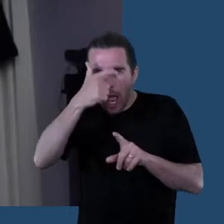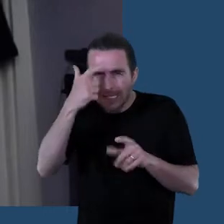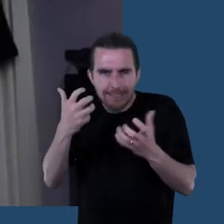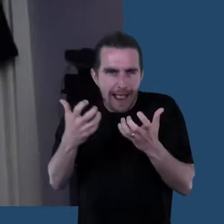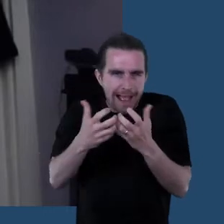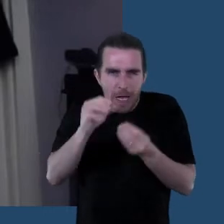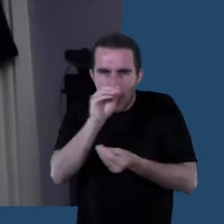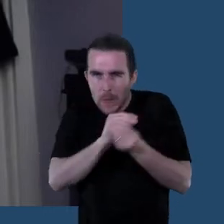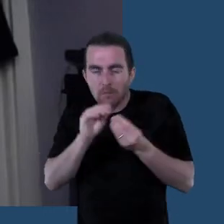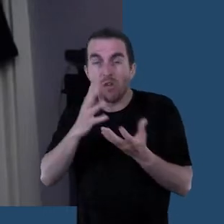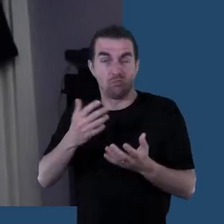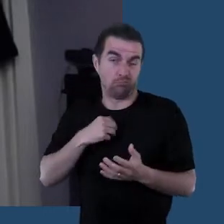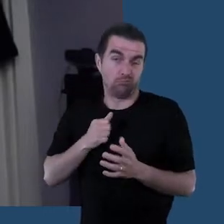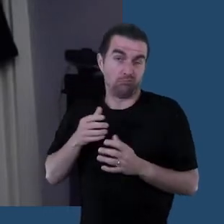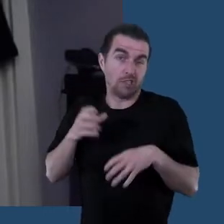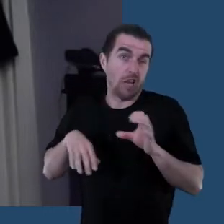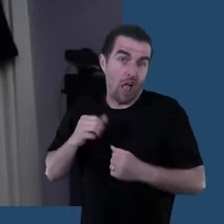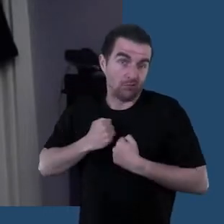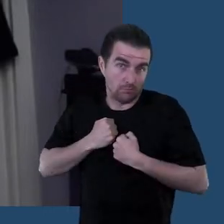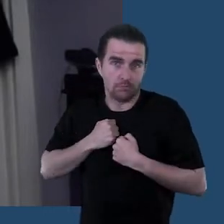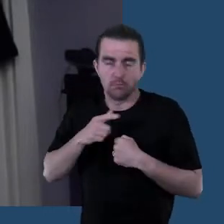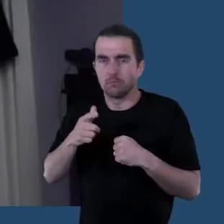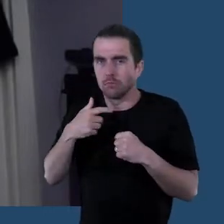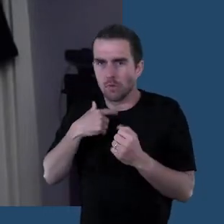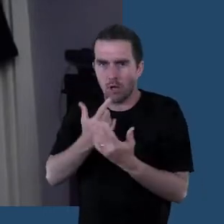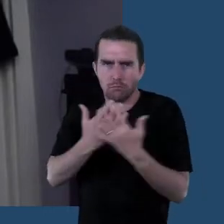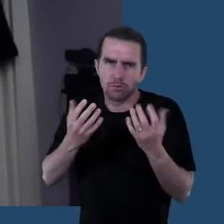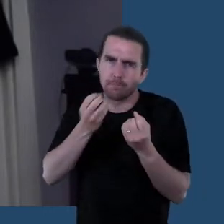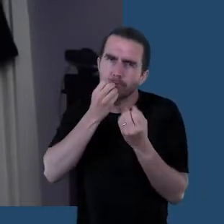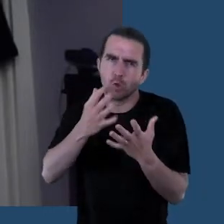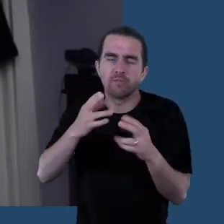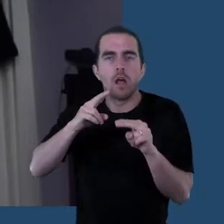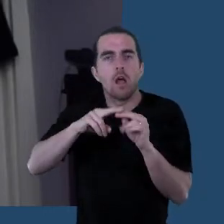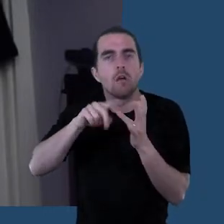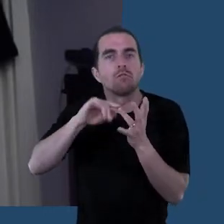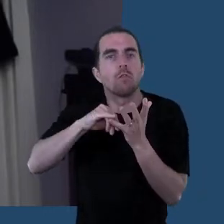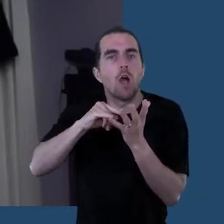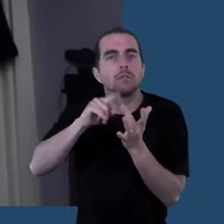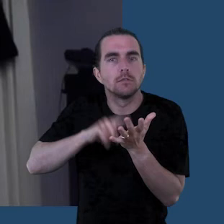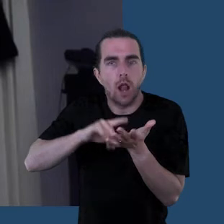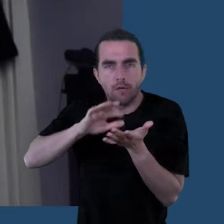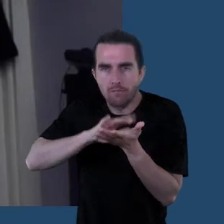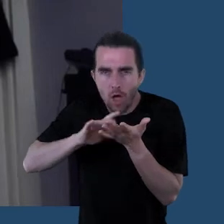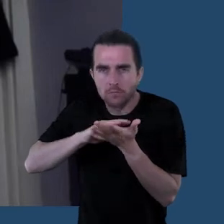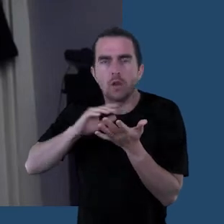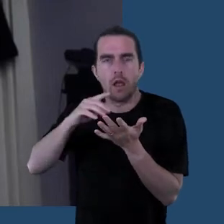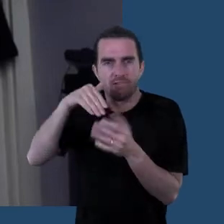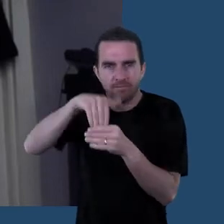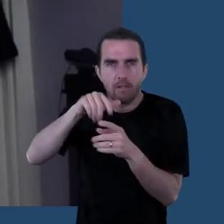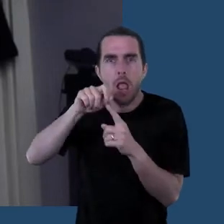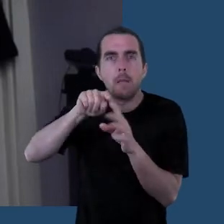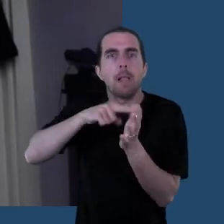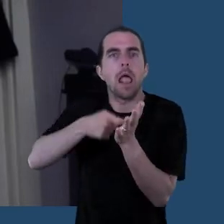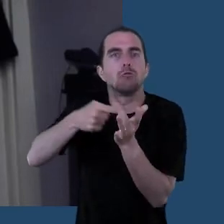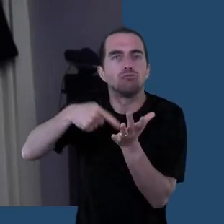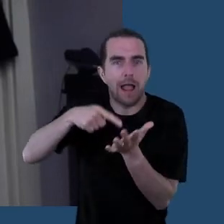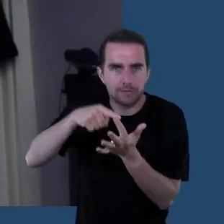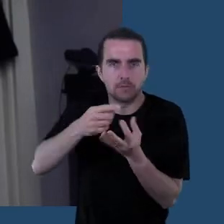So for instance, in our science department, we have many, many beautiful fossils that are made of material called pyrite,